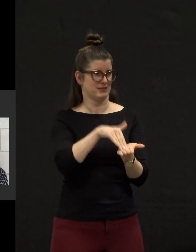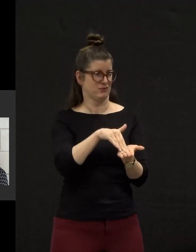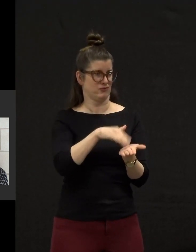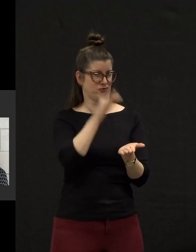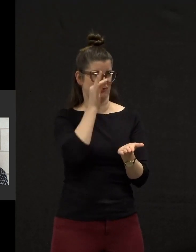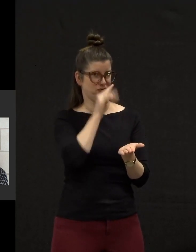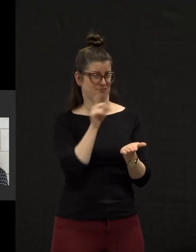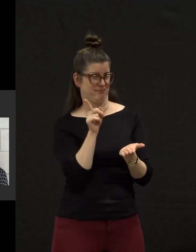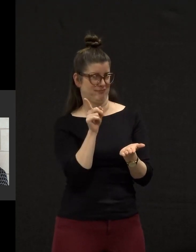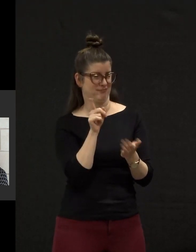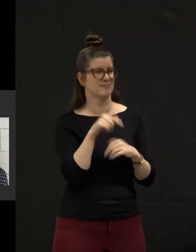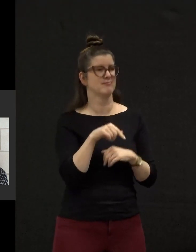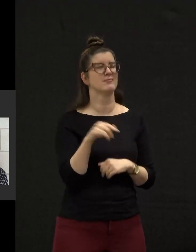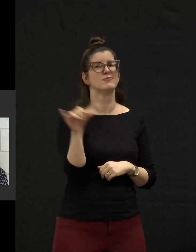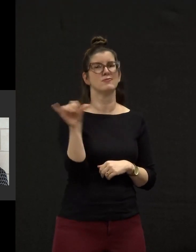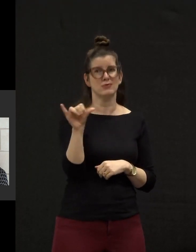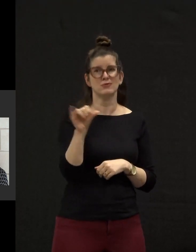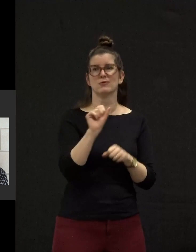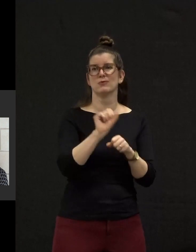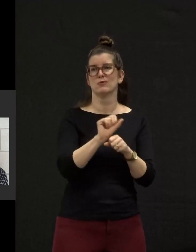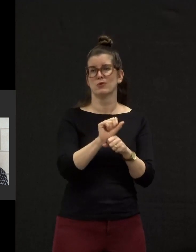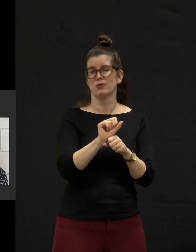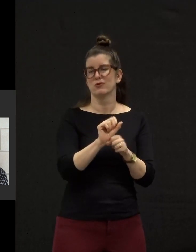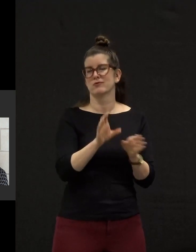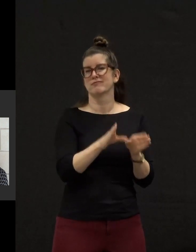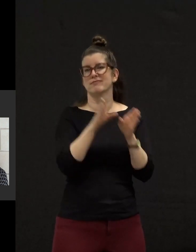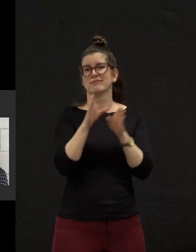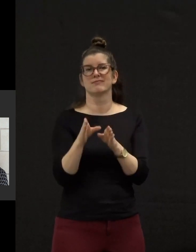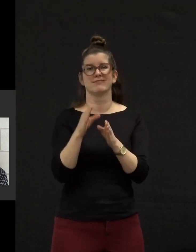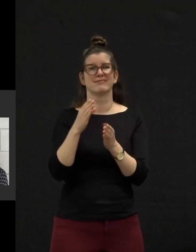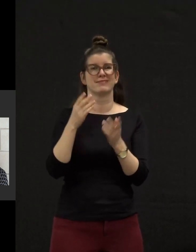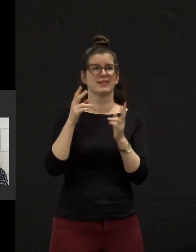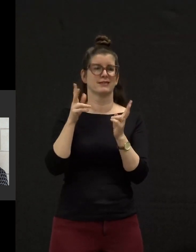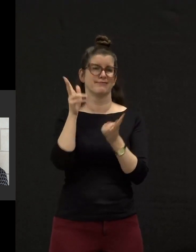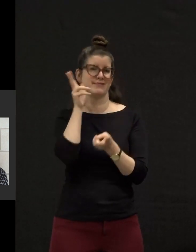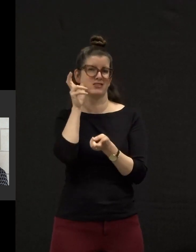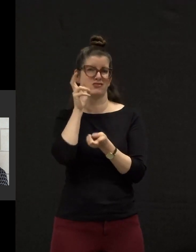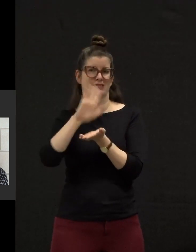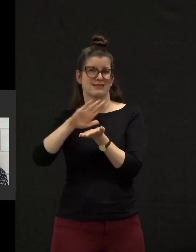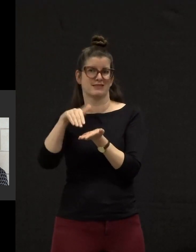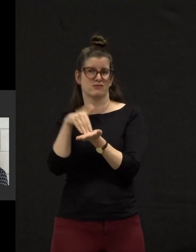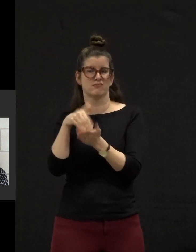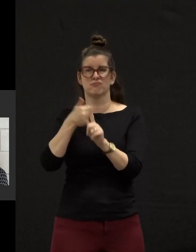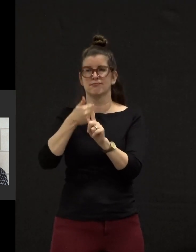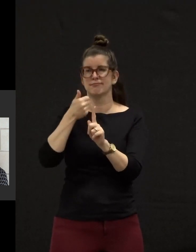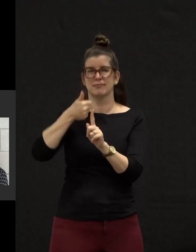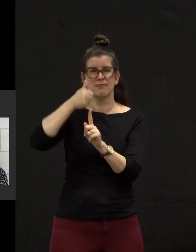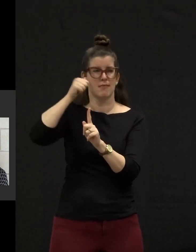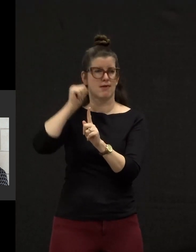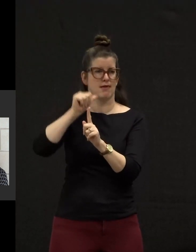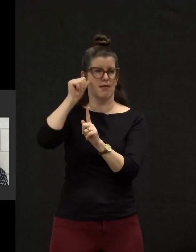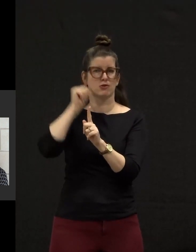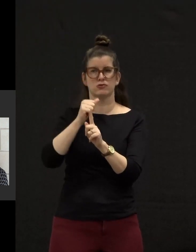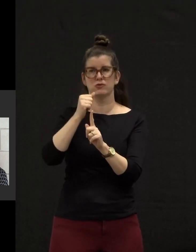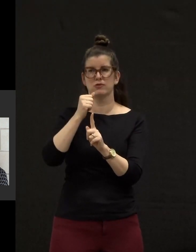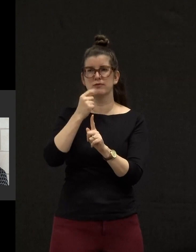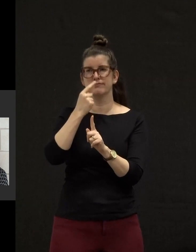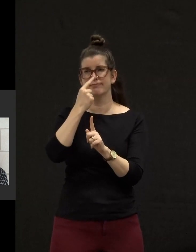And I also work in the Hearing Center, which is an audiological ear, nose, throat clinic.